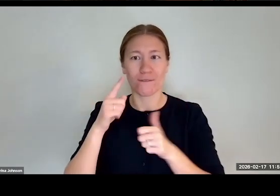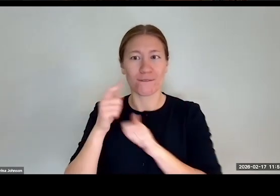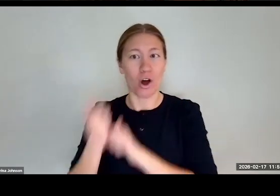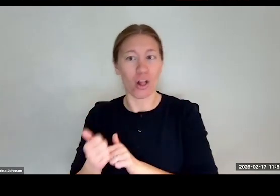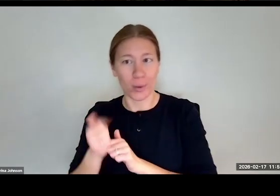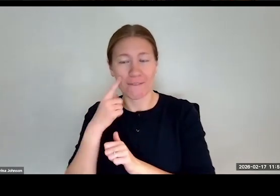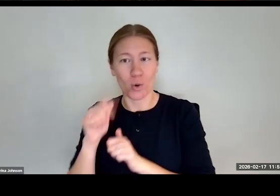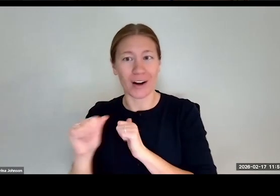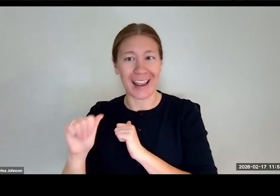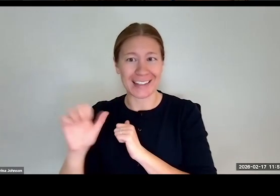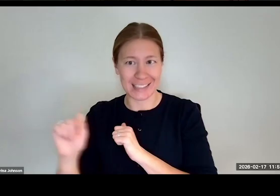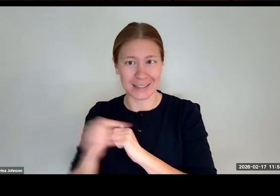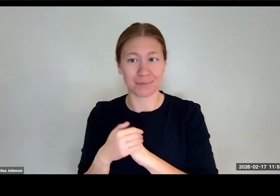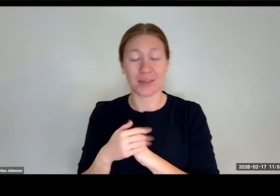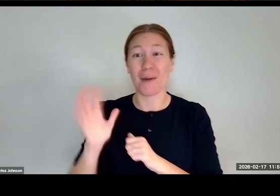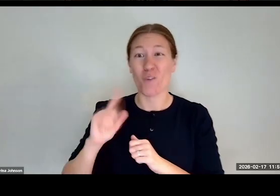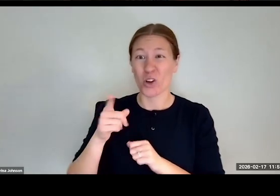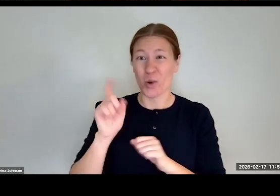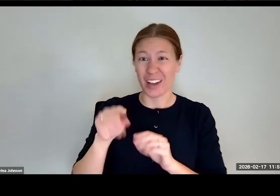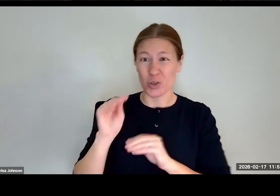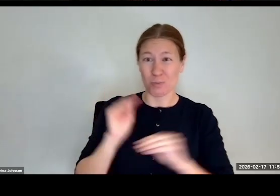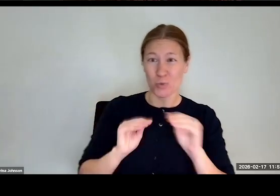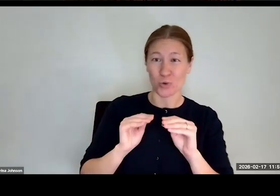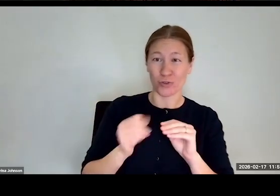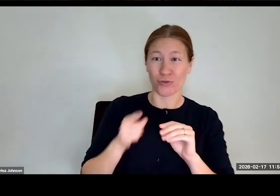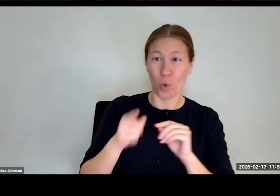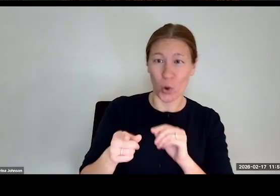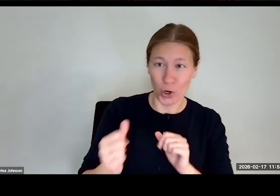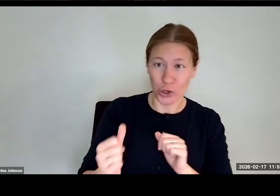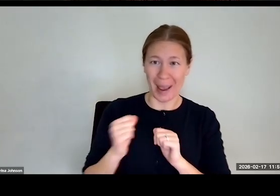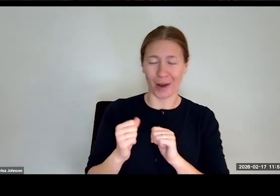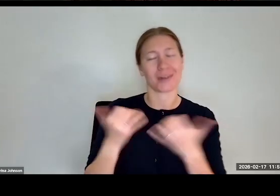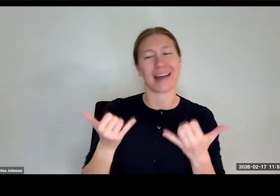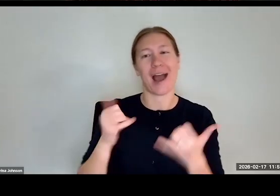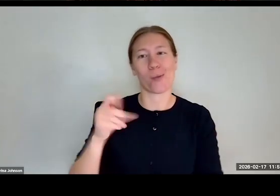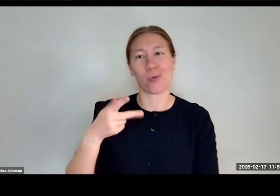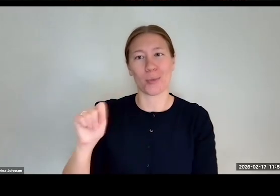and backward to get them into the right order. But now PowerPoint offers this really great reading order